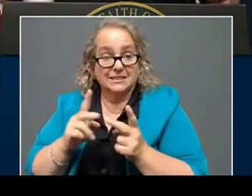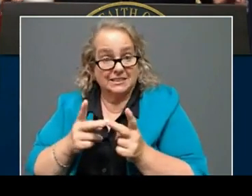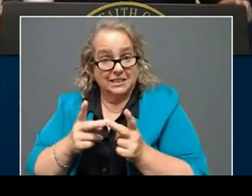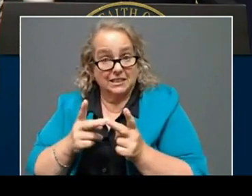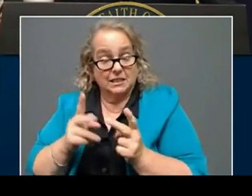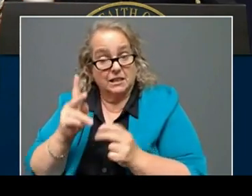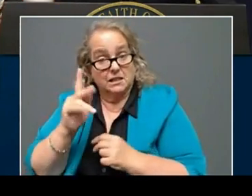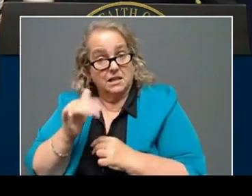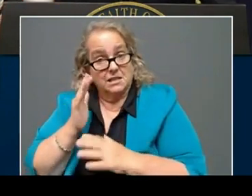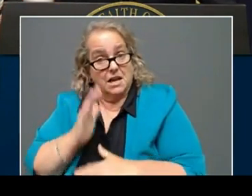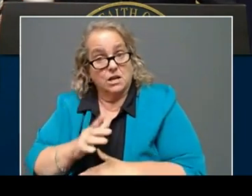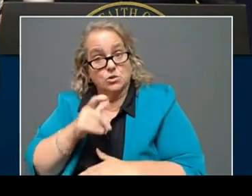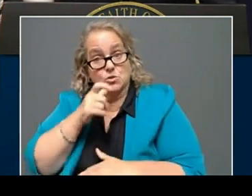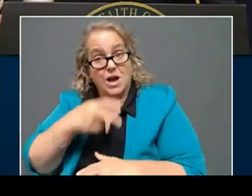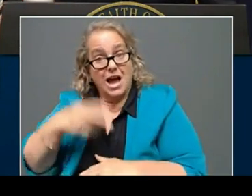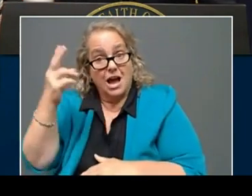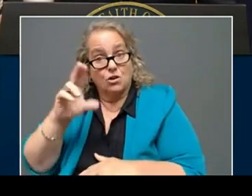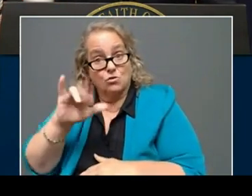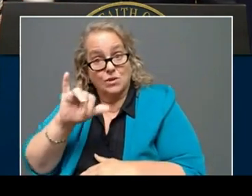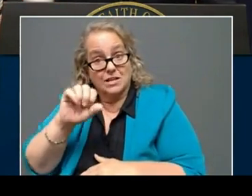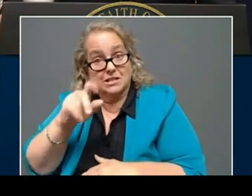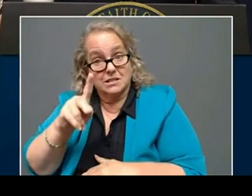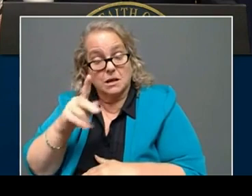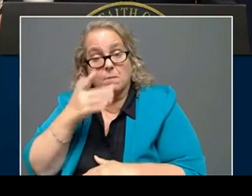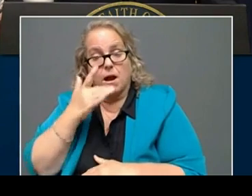are at higher risk due to preexisting conditions, We talked about this